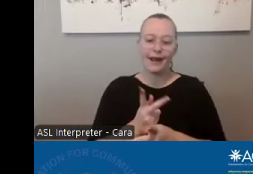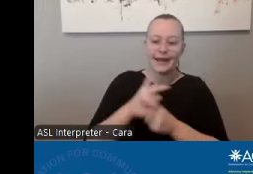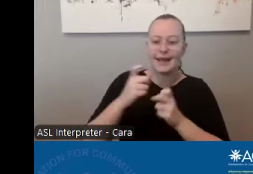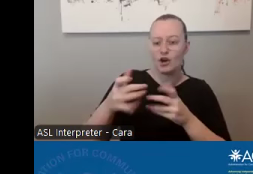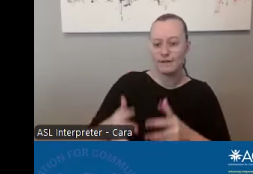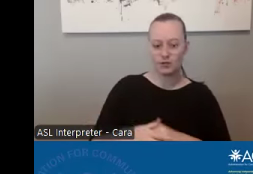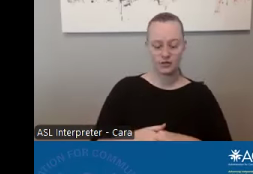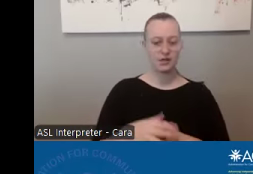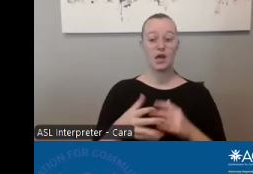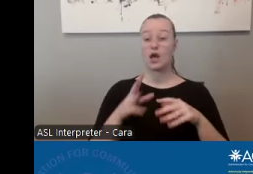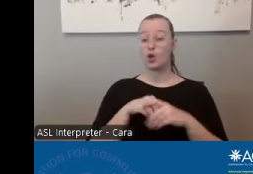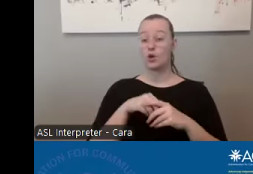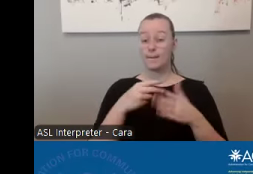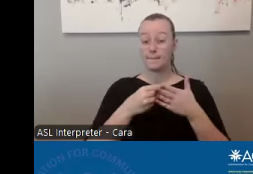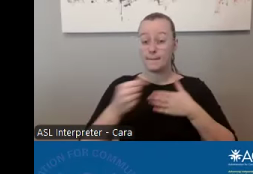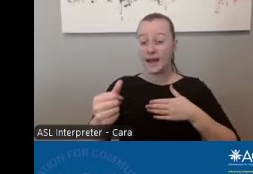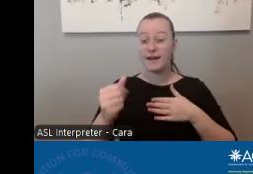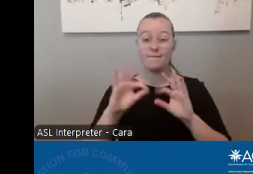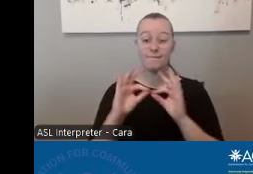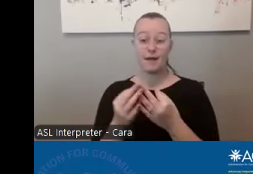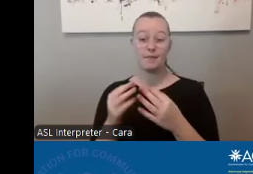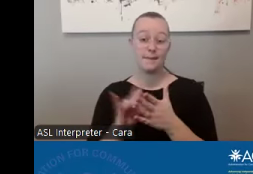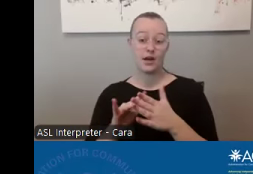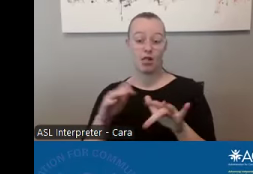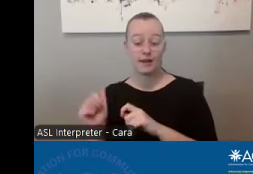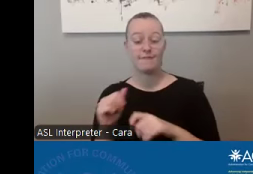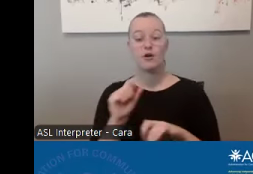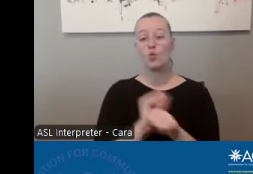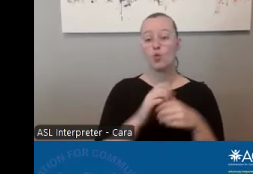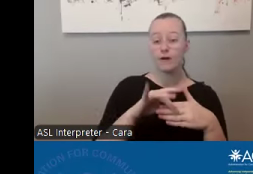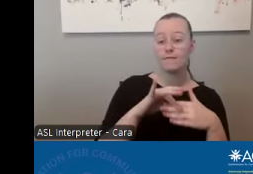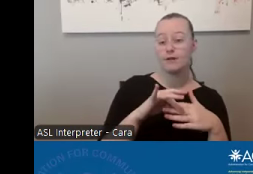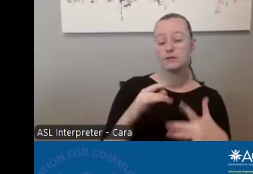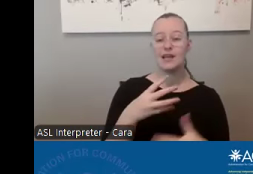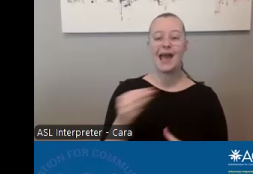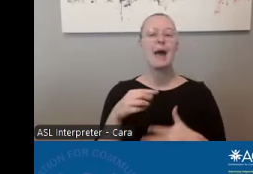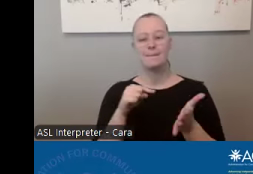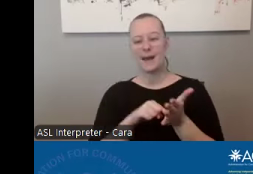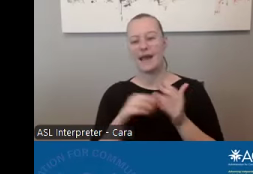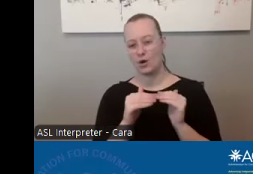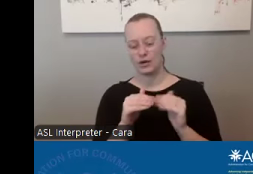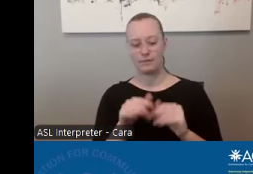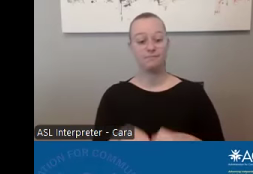leave, paid sick days, workplace flexibility and pay equity. And with that, I'd like to turn it over to my